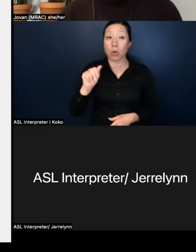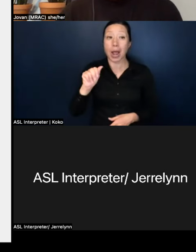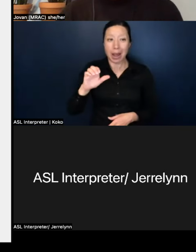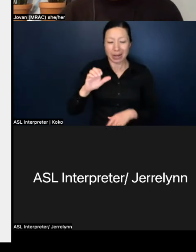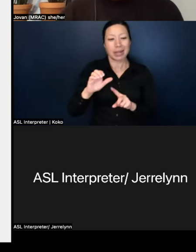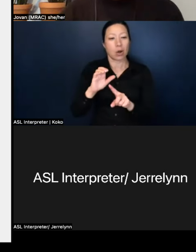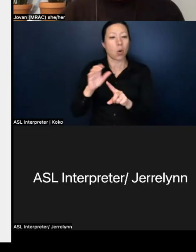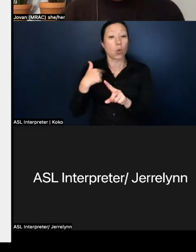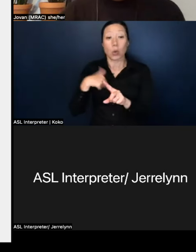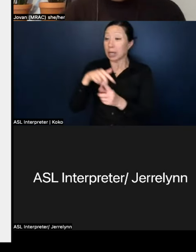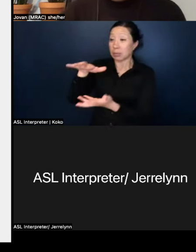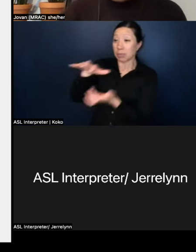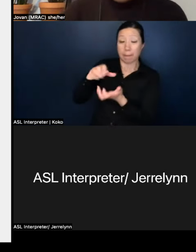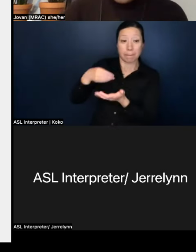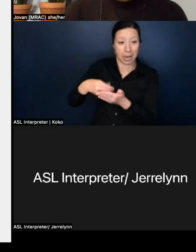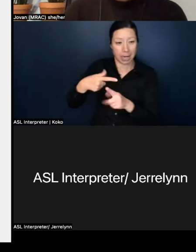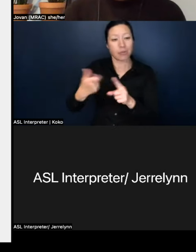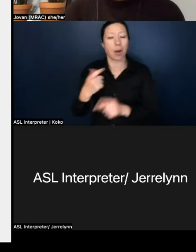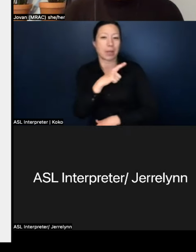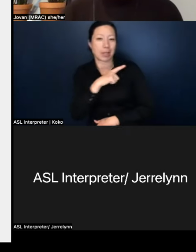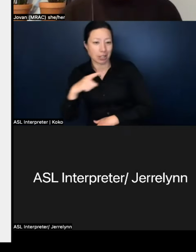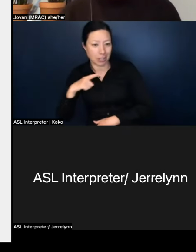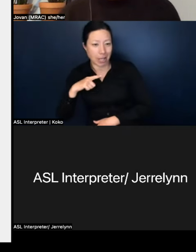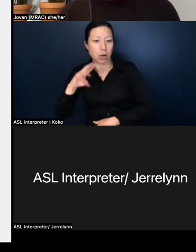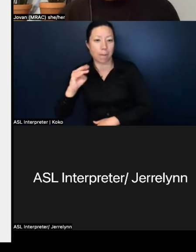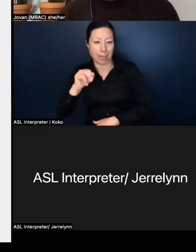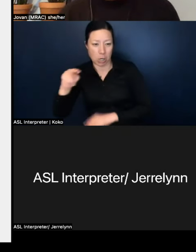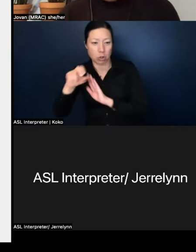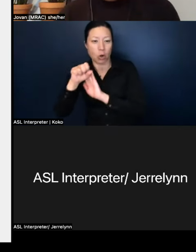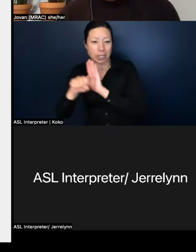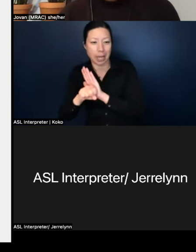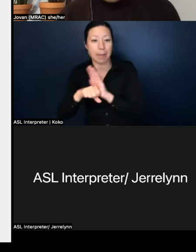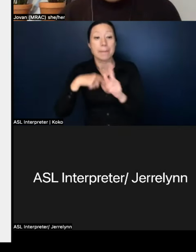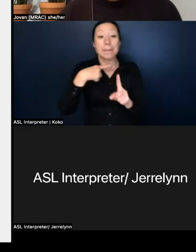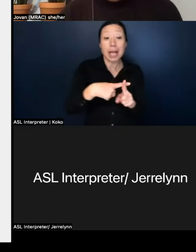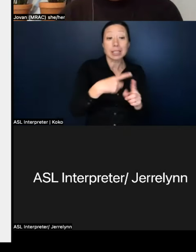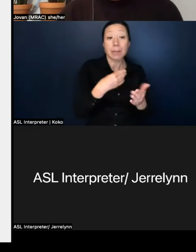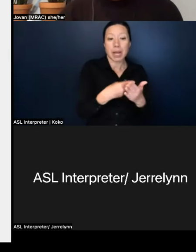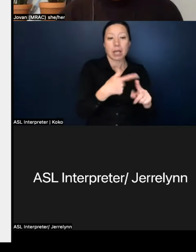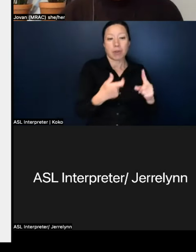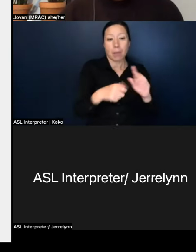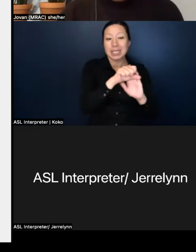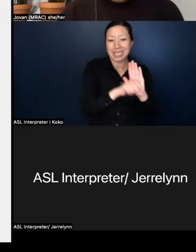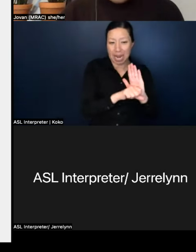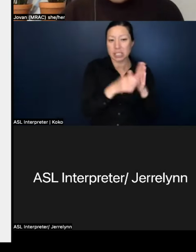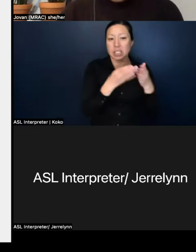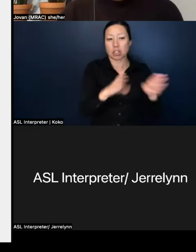with money from state's general fund, and arts and cultural heritage fund. We also receive generous funding